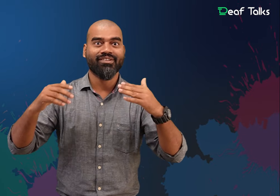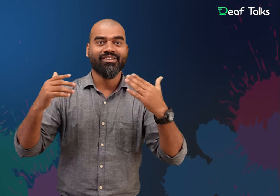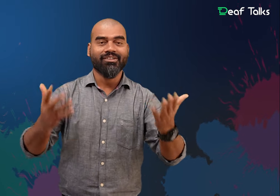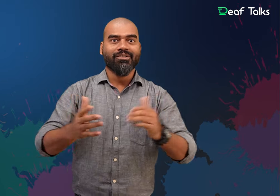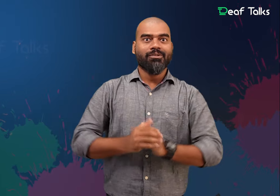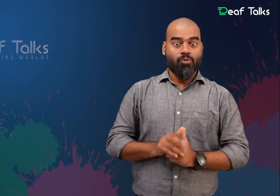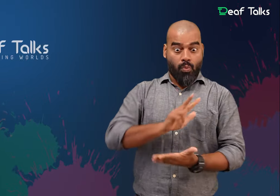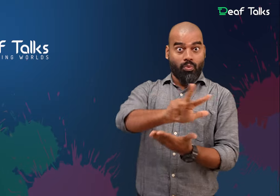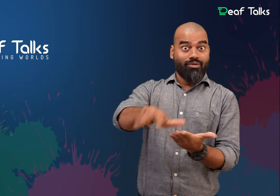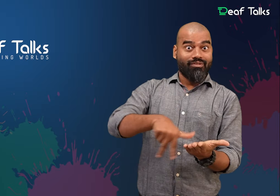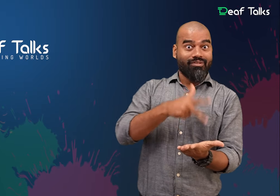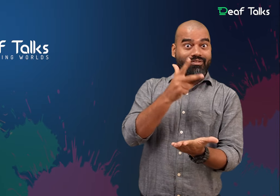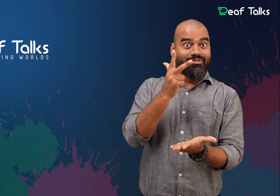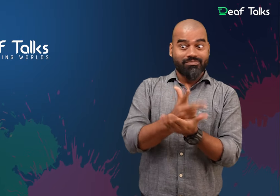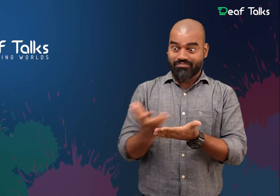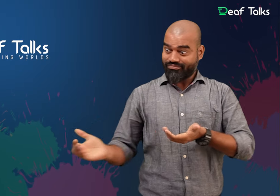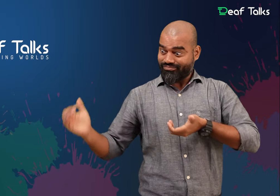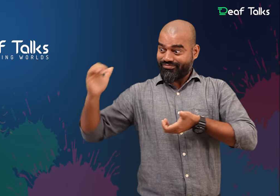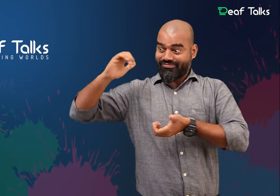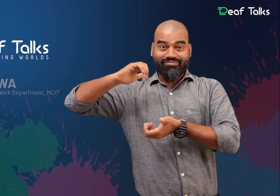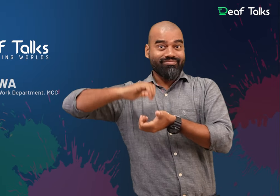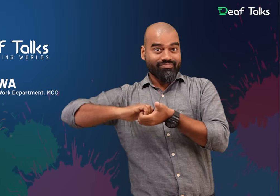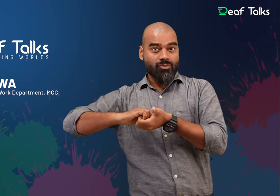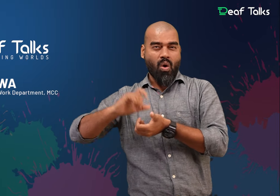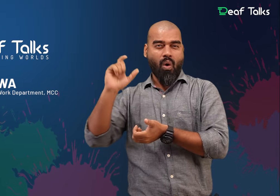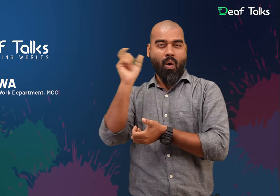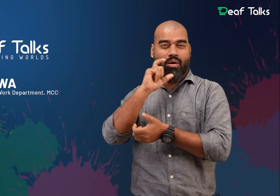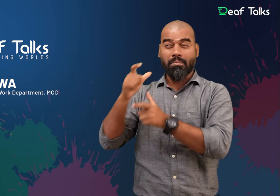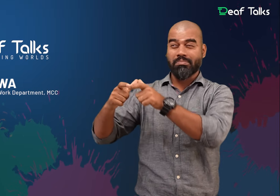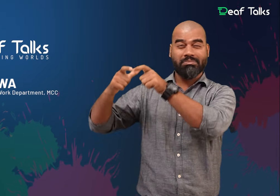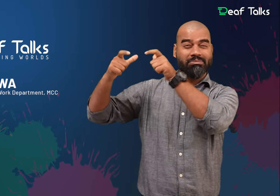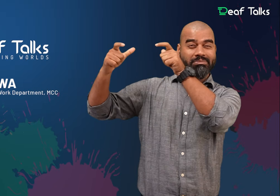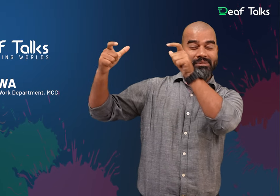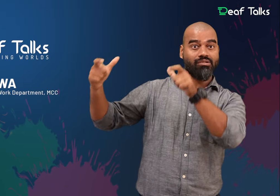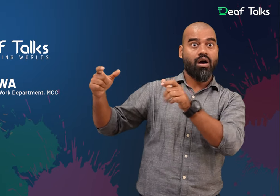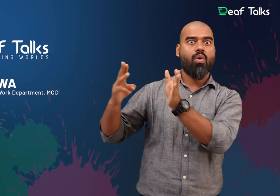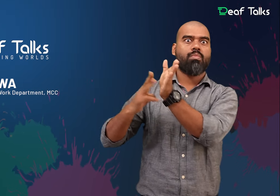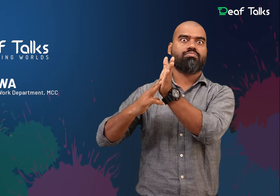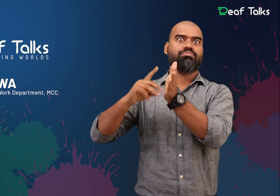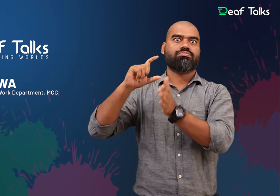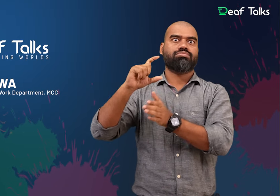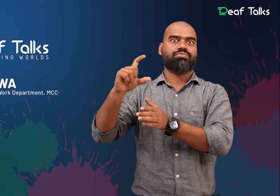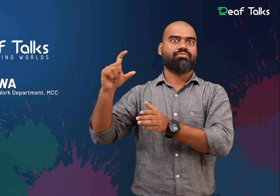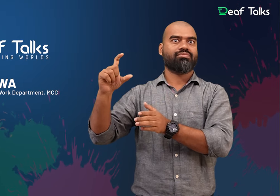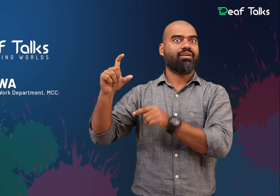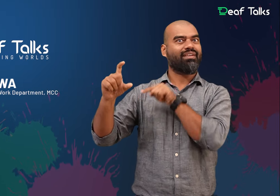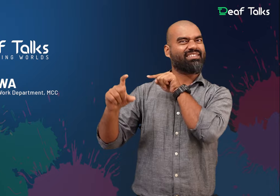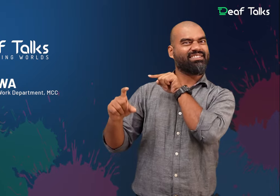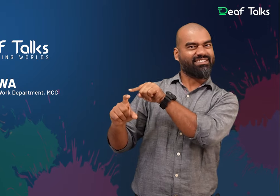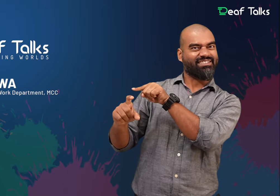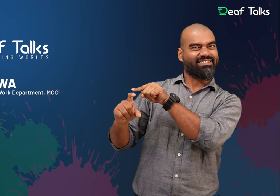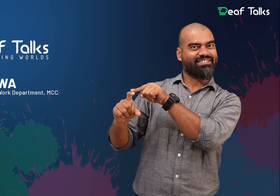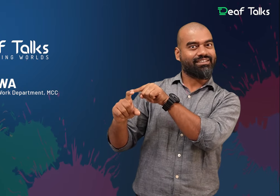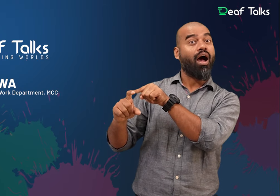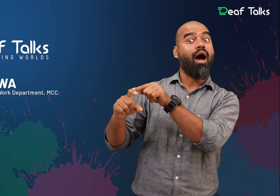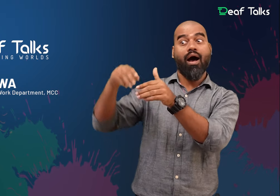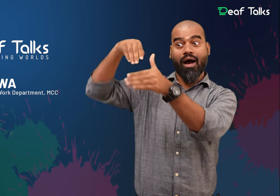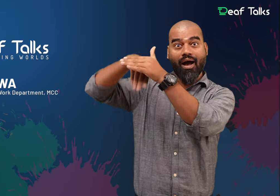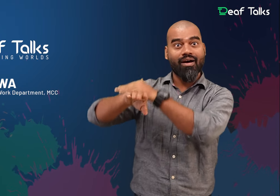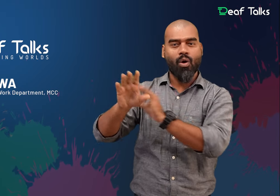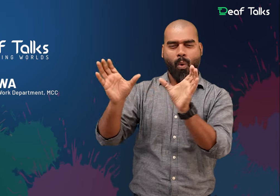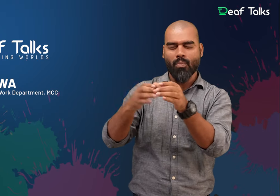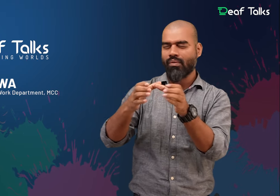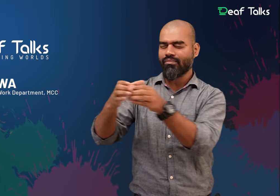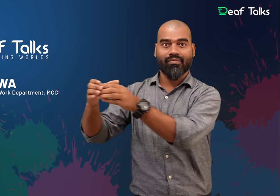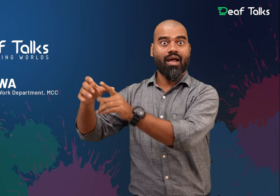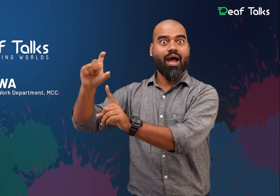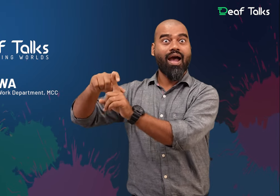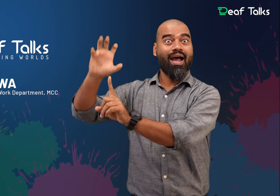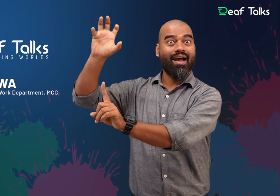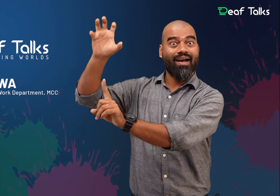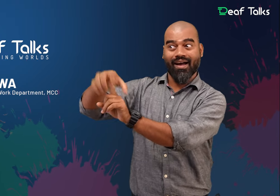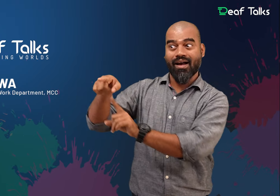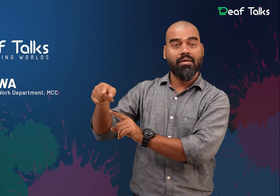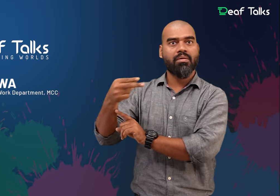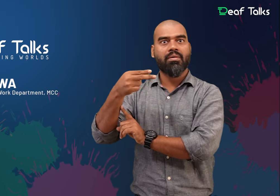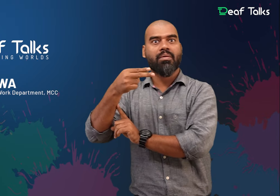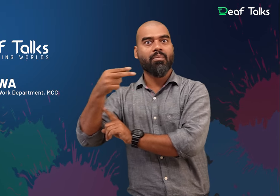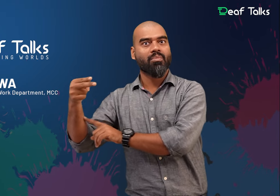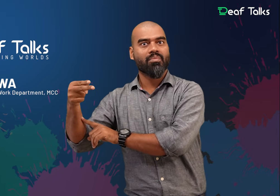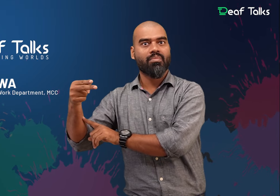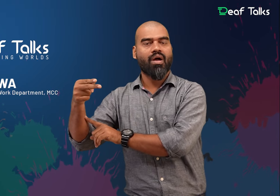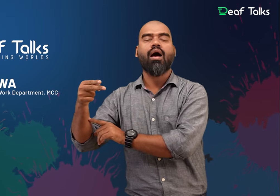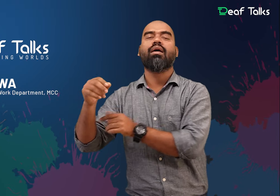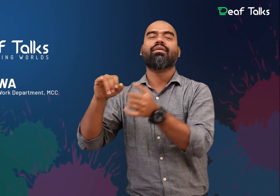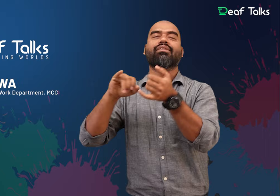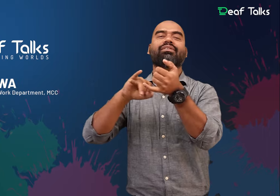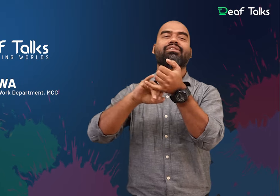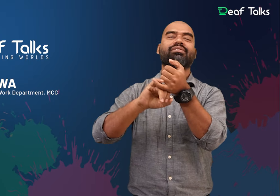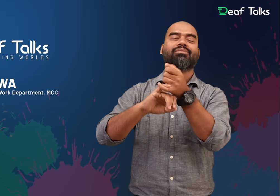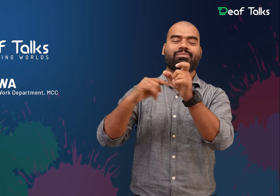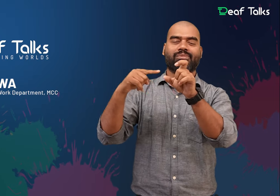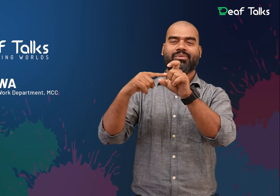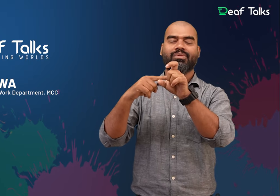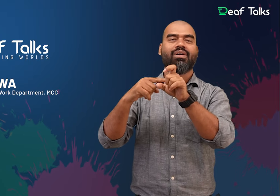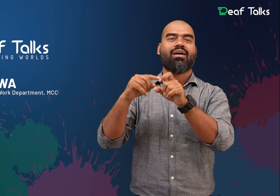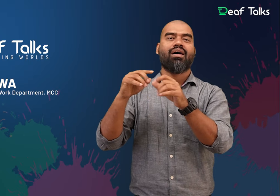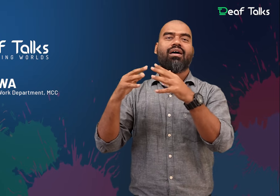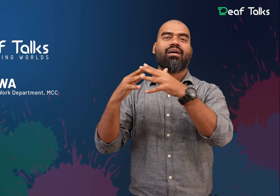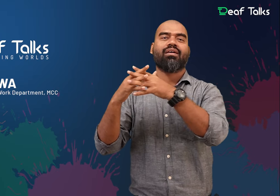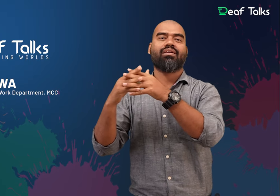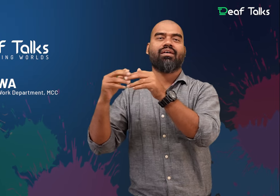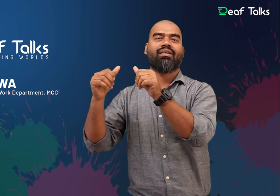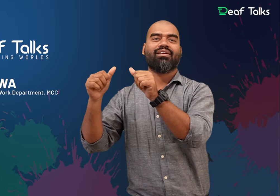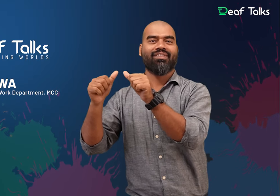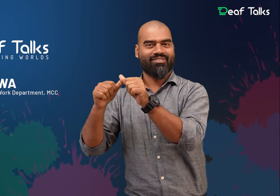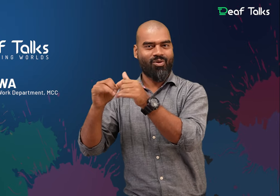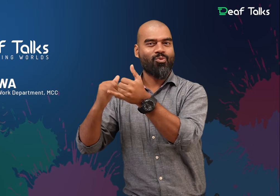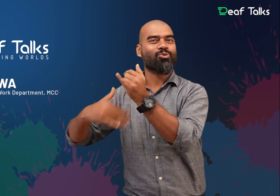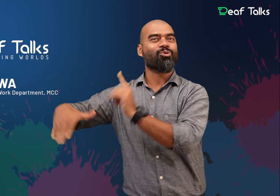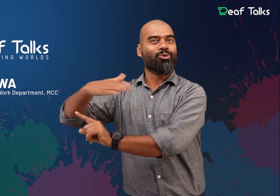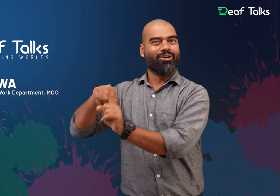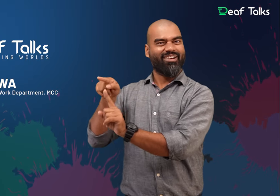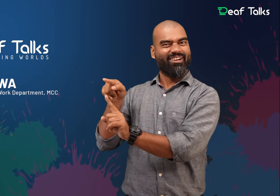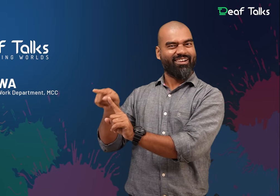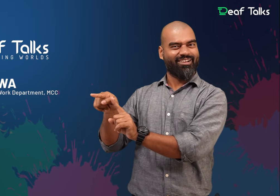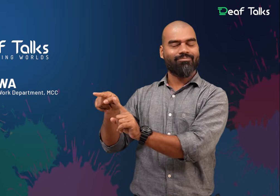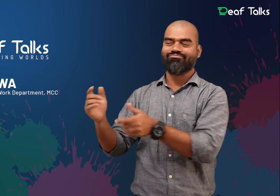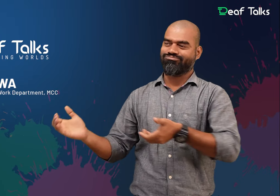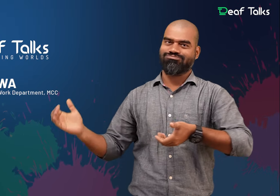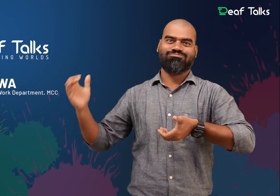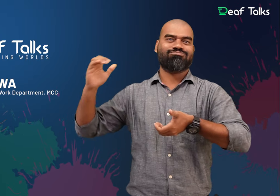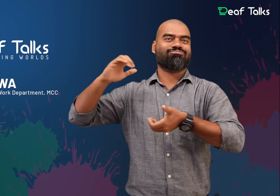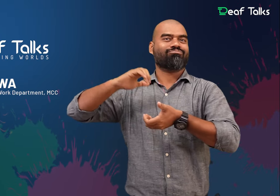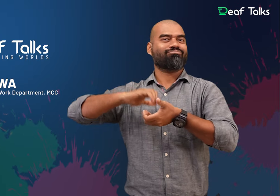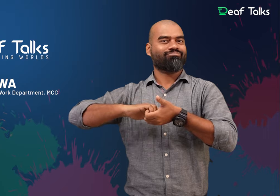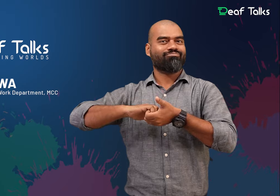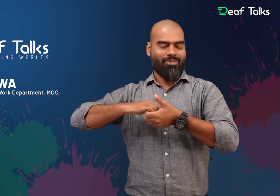Deaf Talks in partnership with SEWA, Social Work Department (day), Madras Christian College